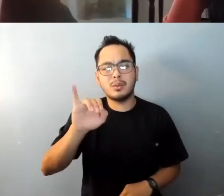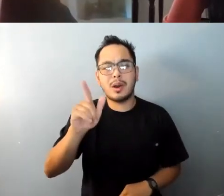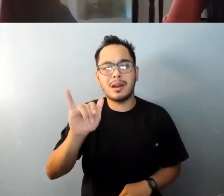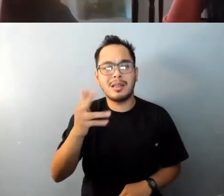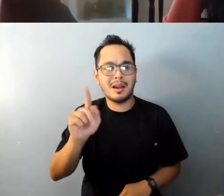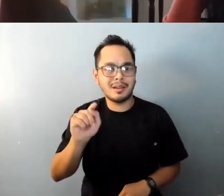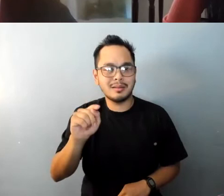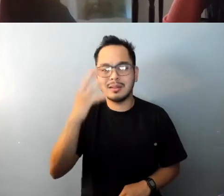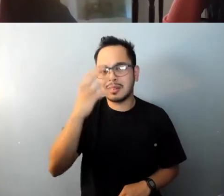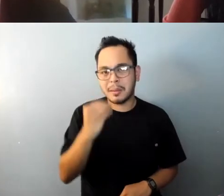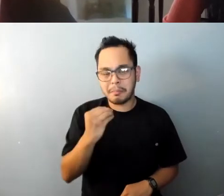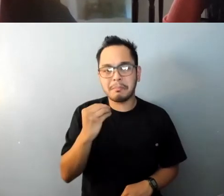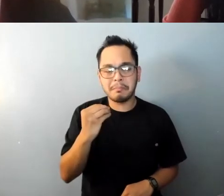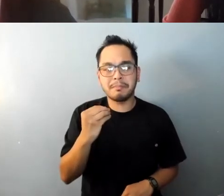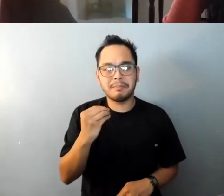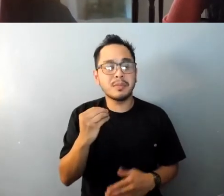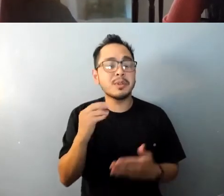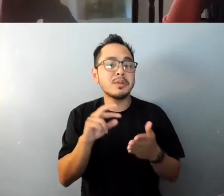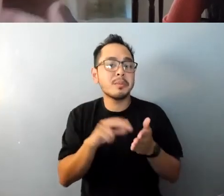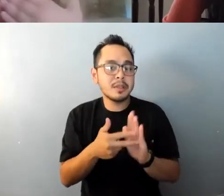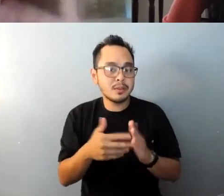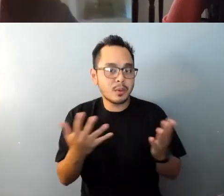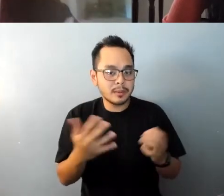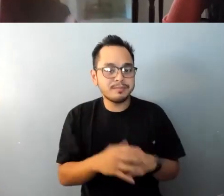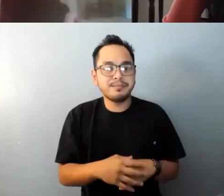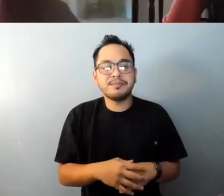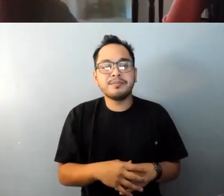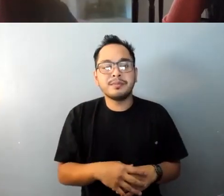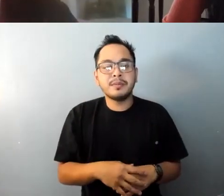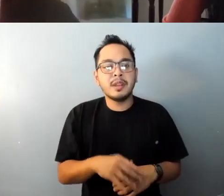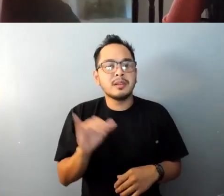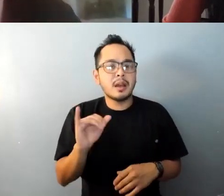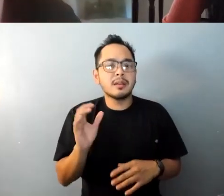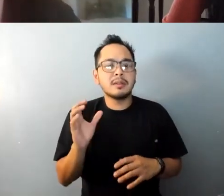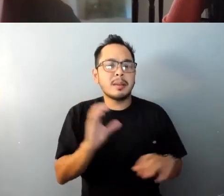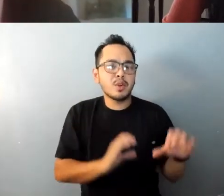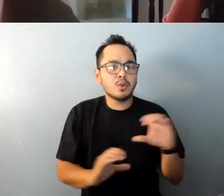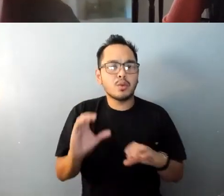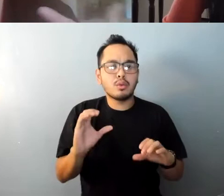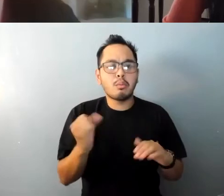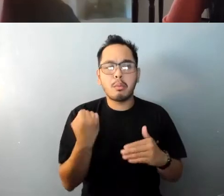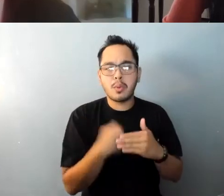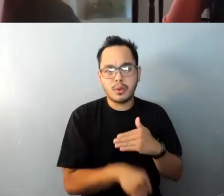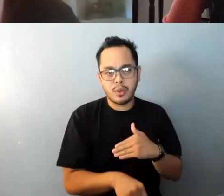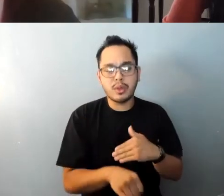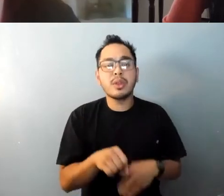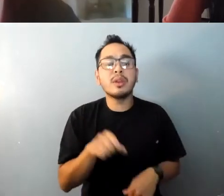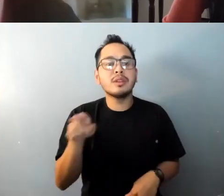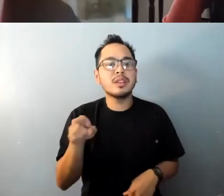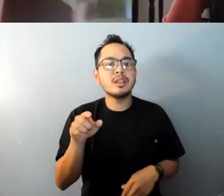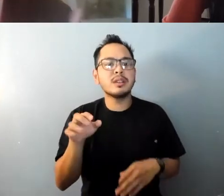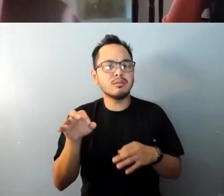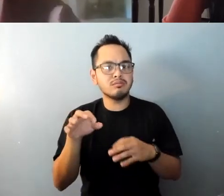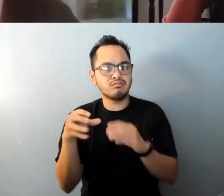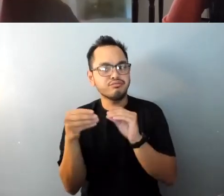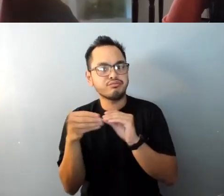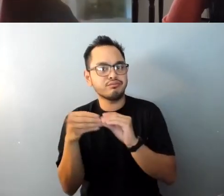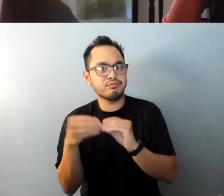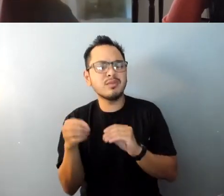of supposedly painless chemical birth. What she describes and she is very quiet about